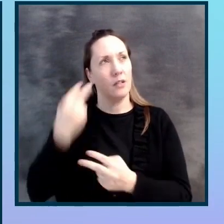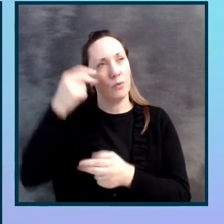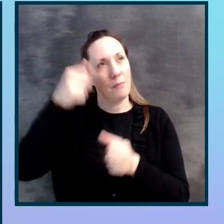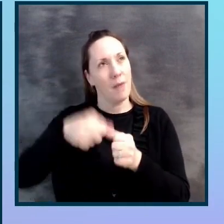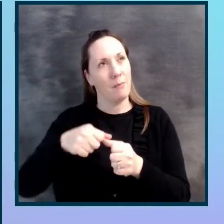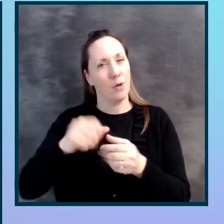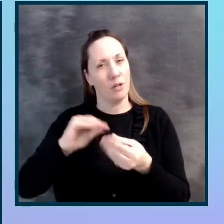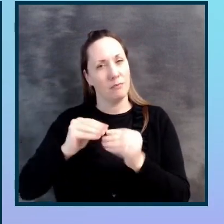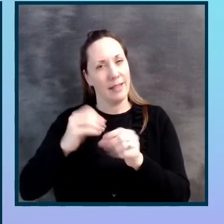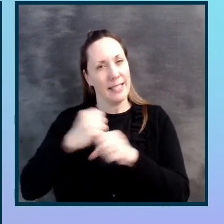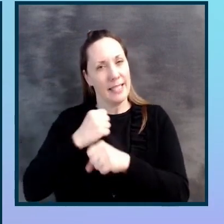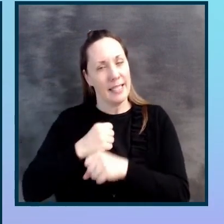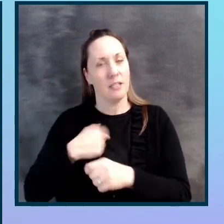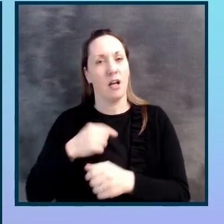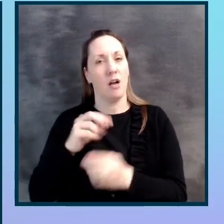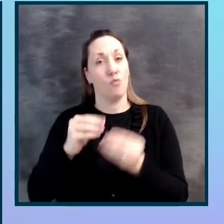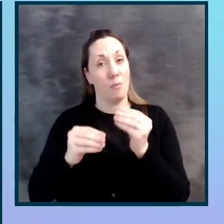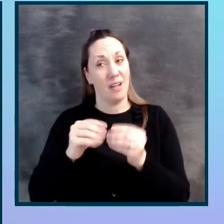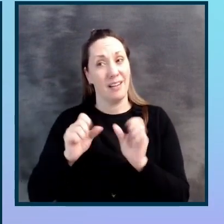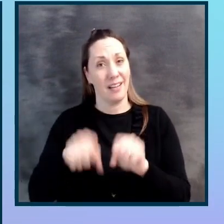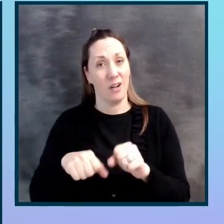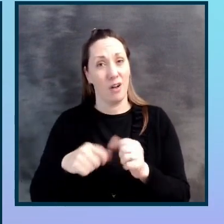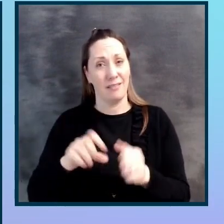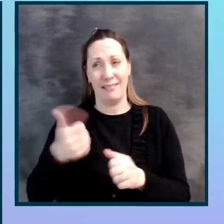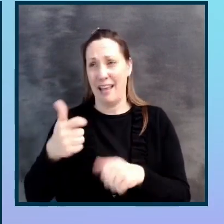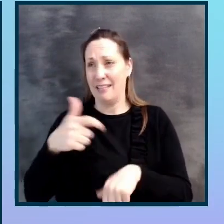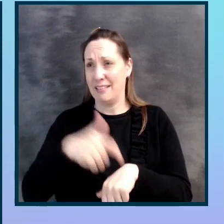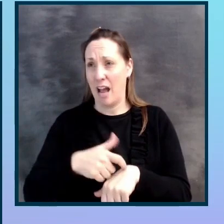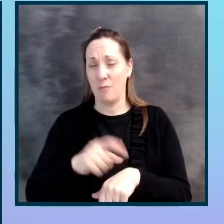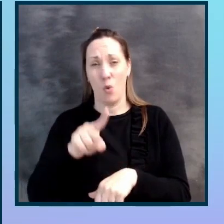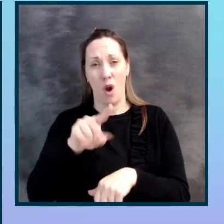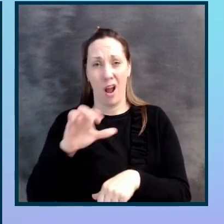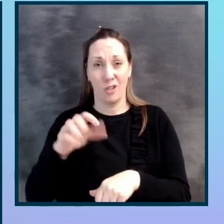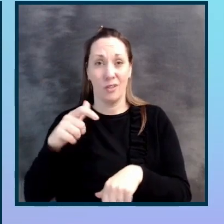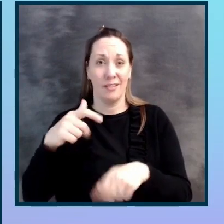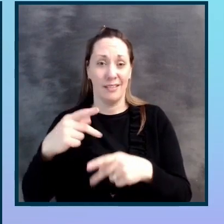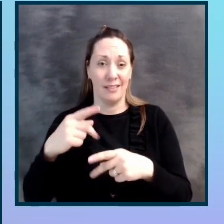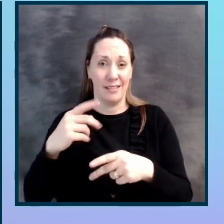but remediation could cost you 10 times or 100 times more dollars